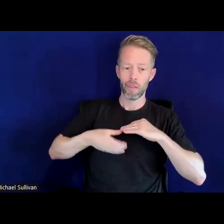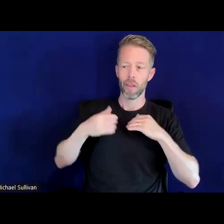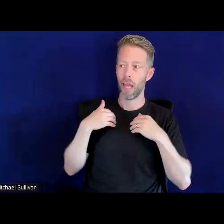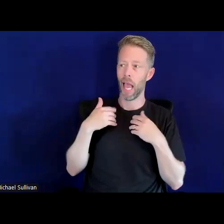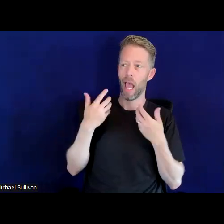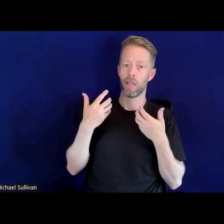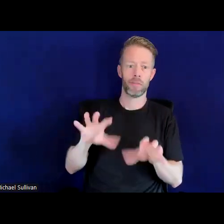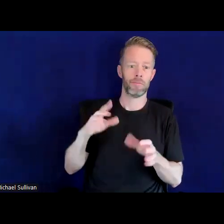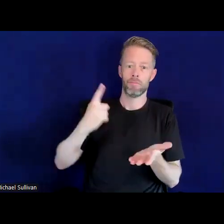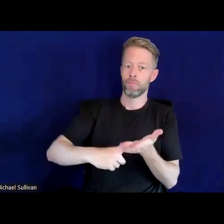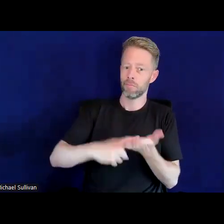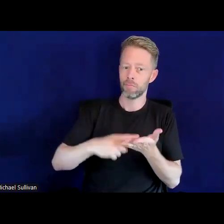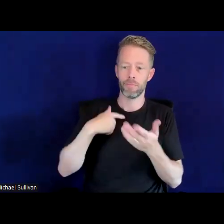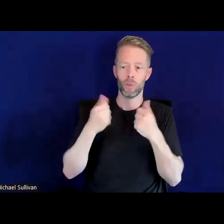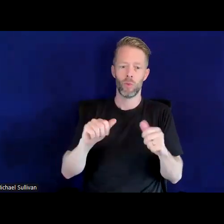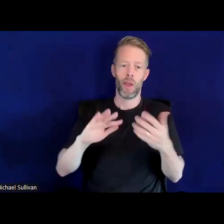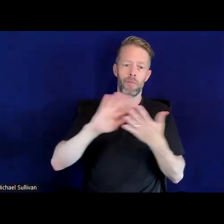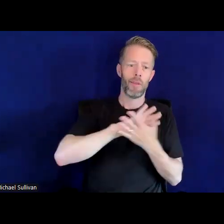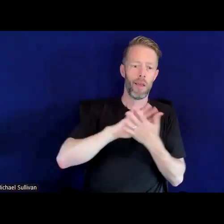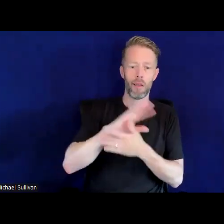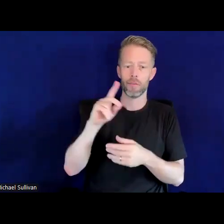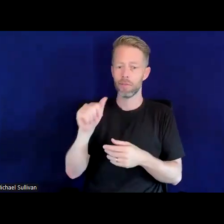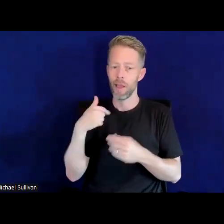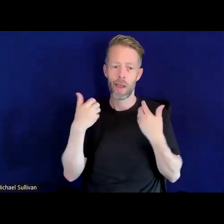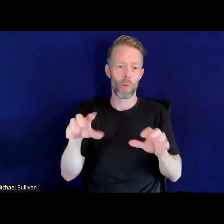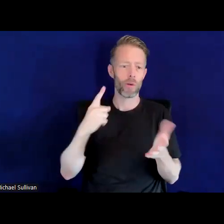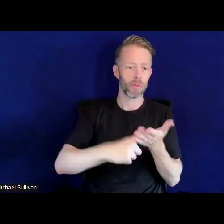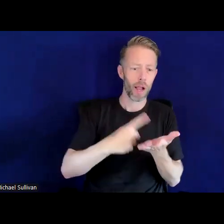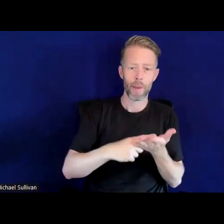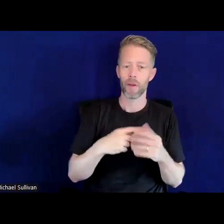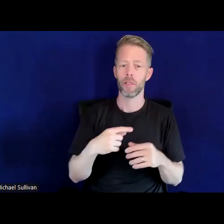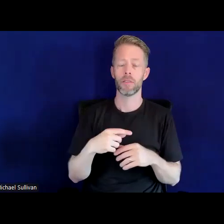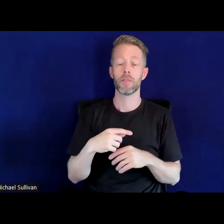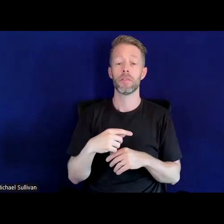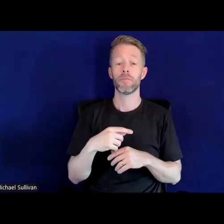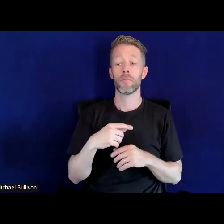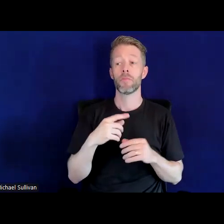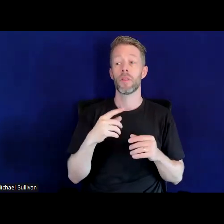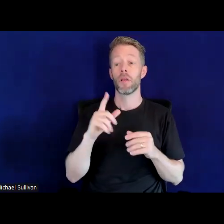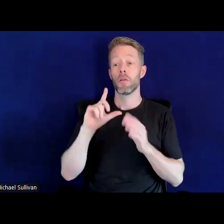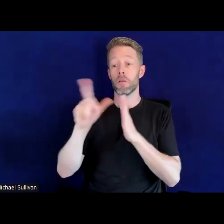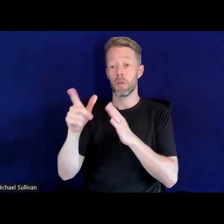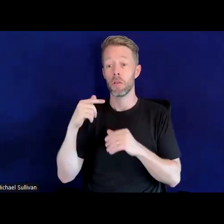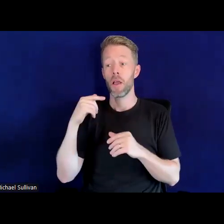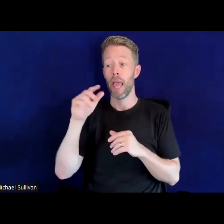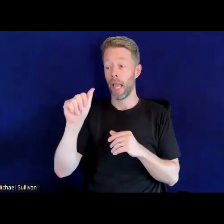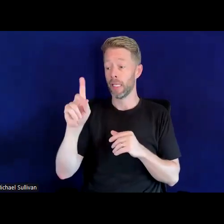to be made fun of and the last goes on and on. I was in my 30s when the ADA went through, and